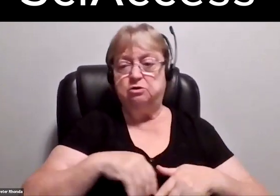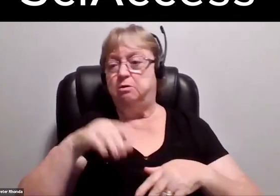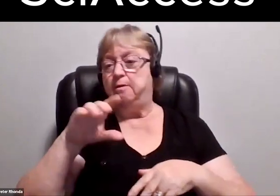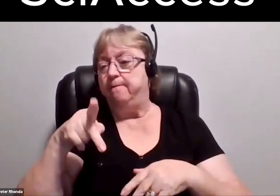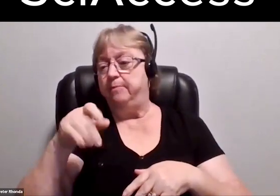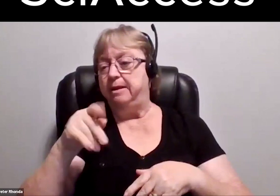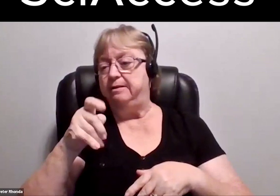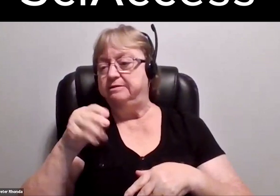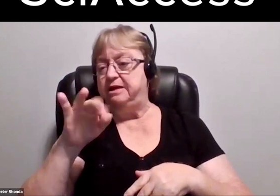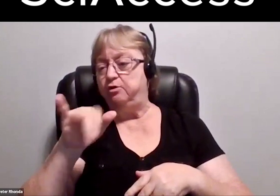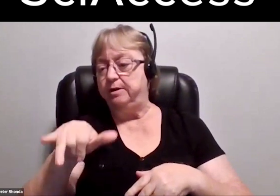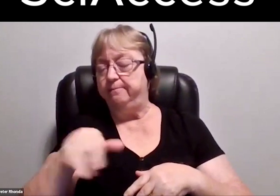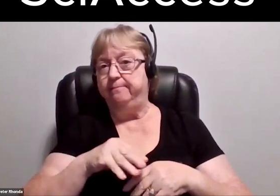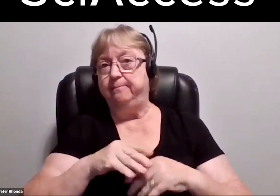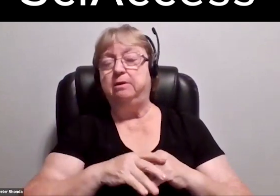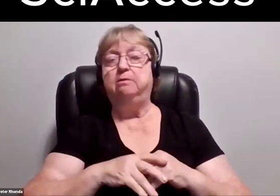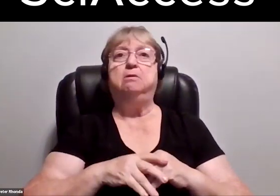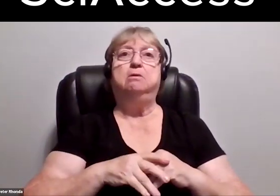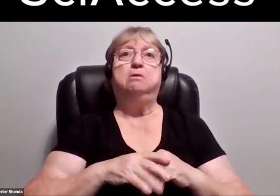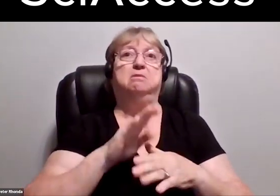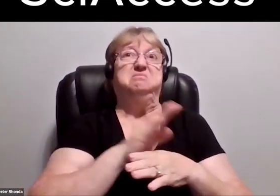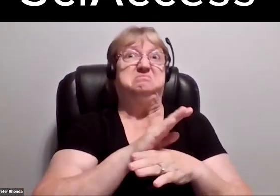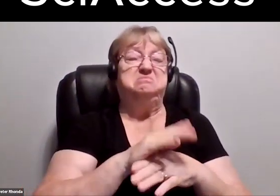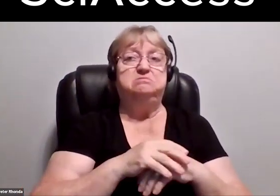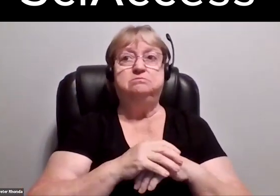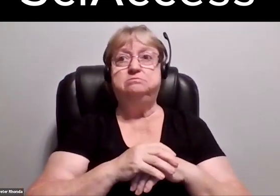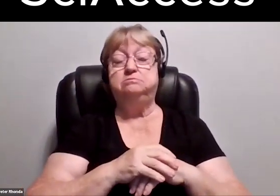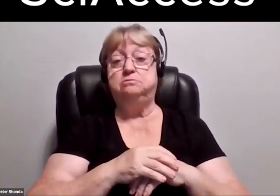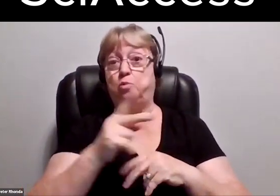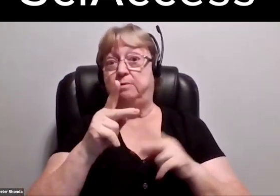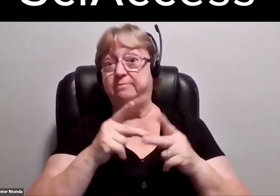One of the places that we went in South Carolina was the Boeing factory,